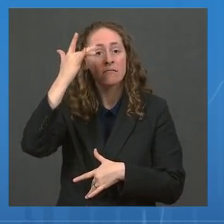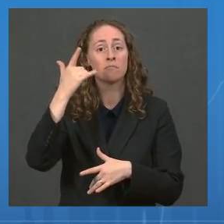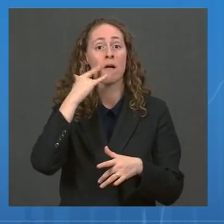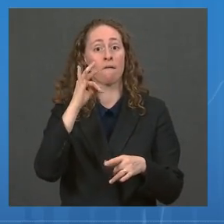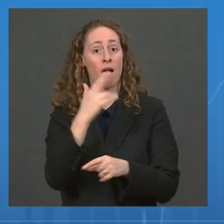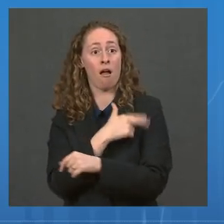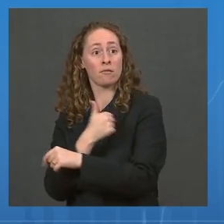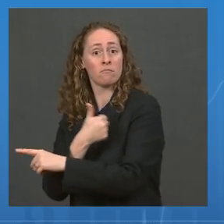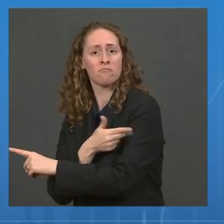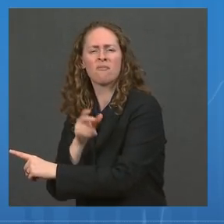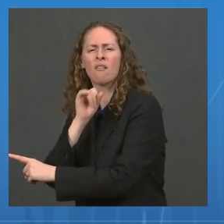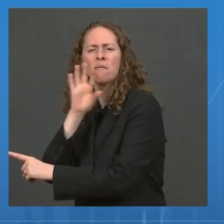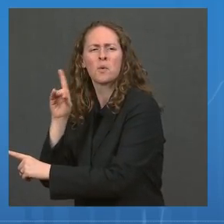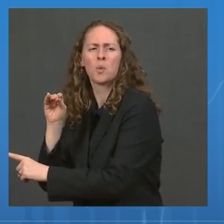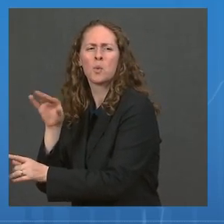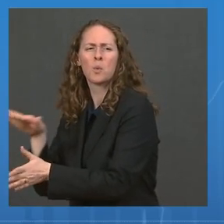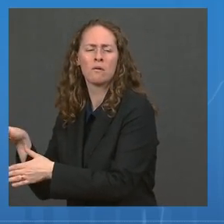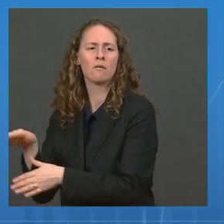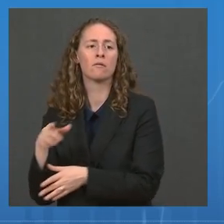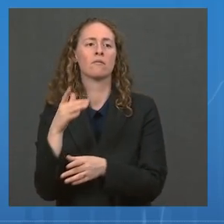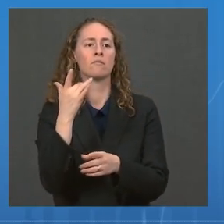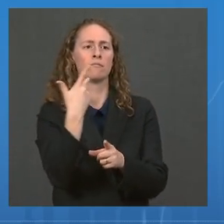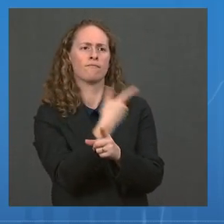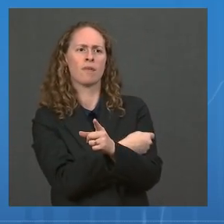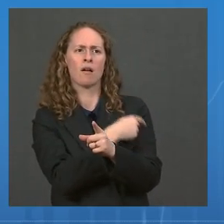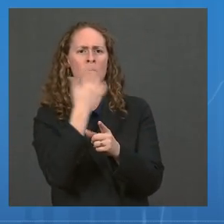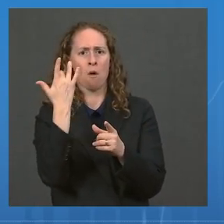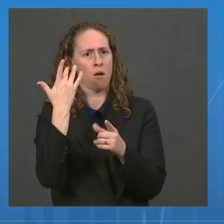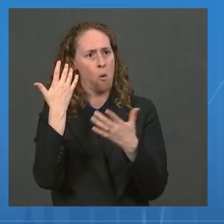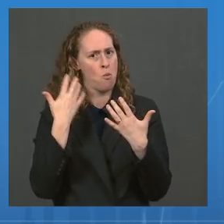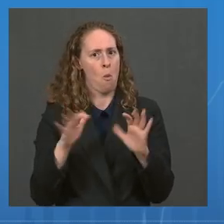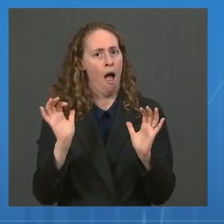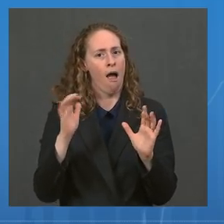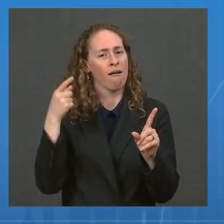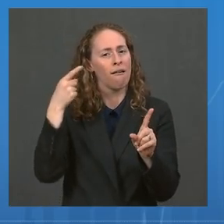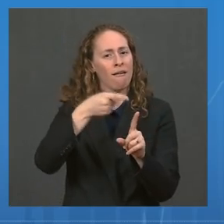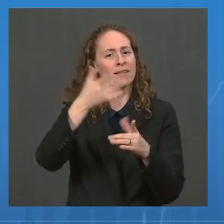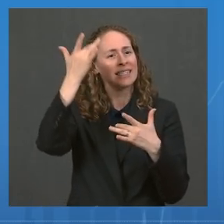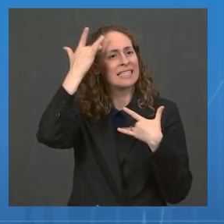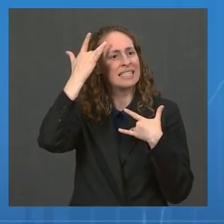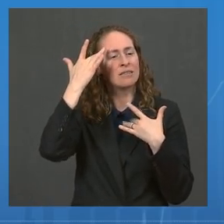is you don't really want people to get sick. You certainly don't want them to go to the hospital and die.